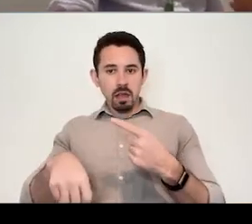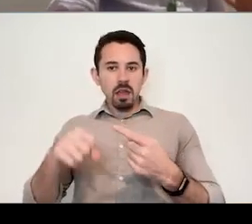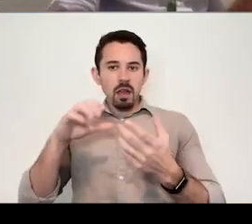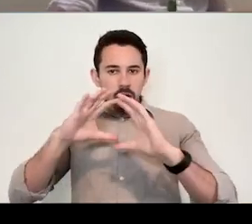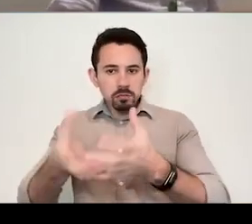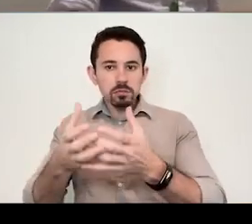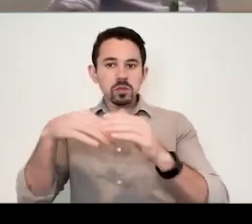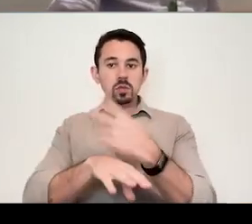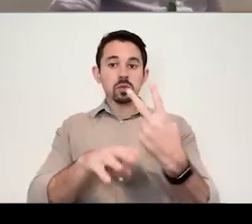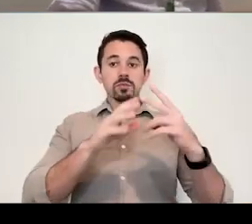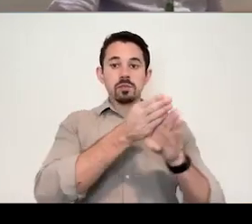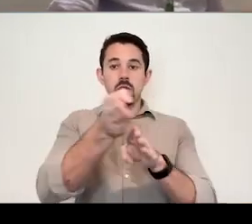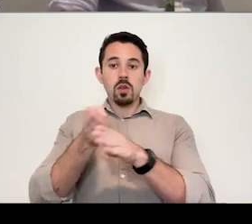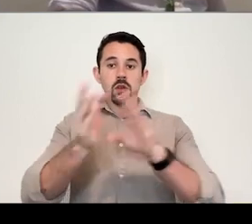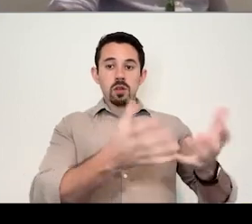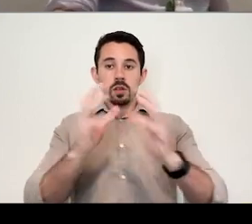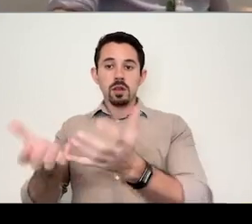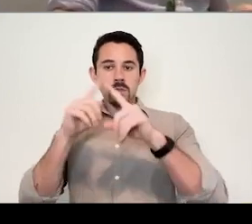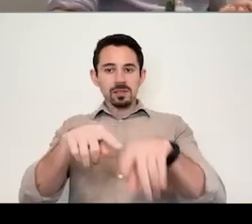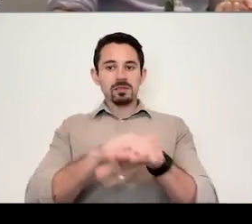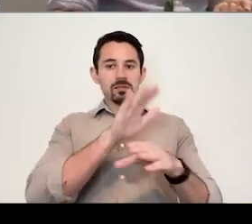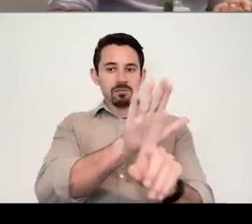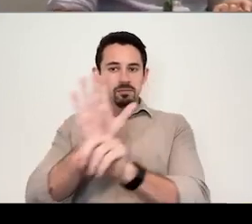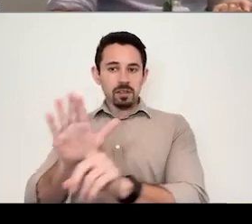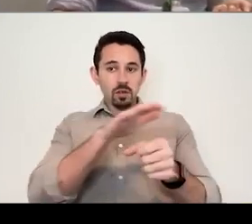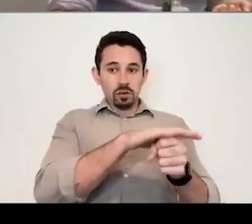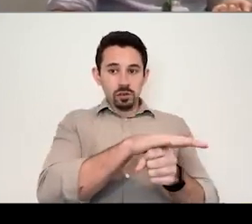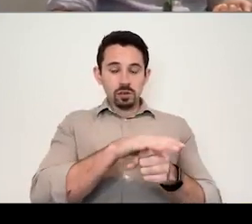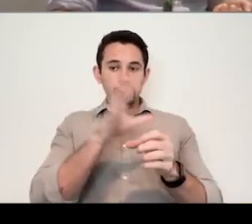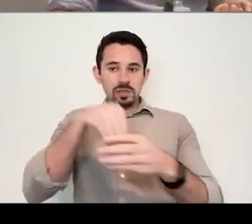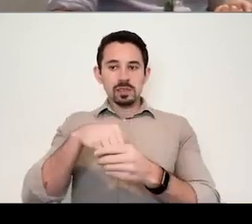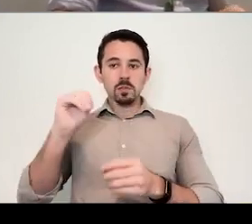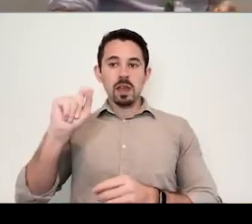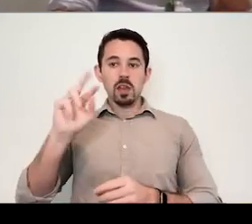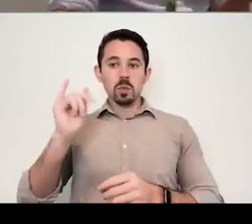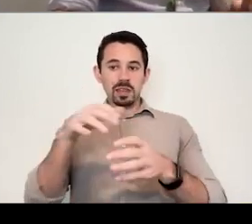based on their location in the matrix; they can be secreted extracellularly and broadly